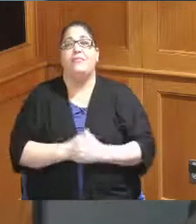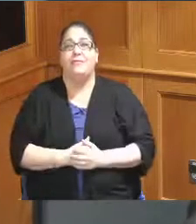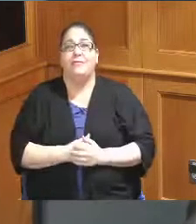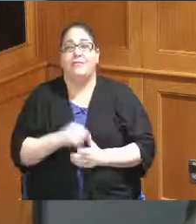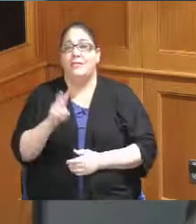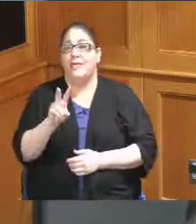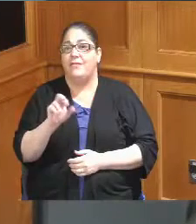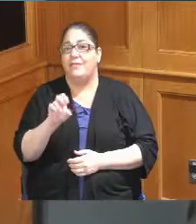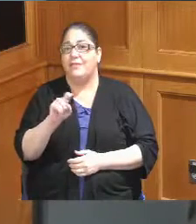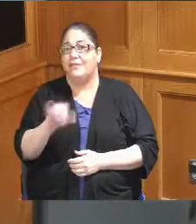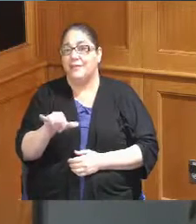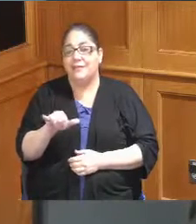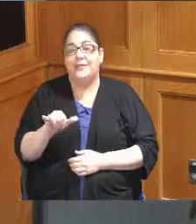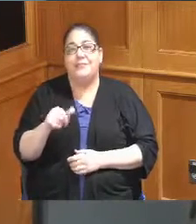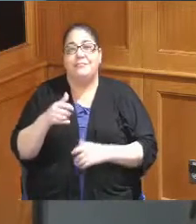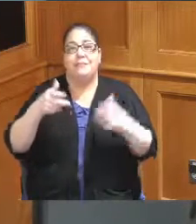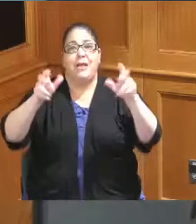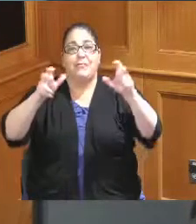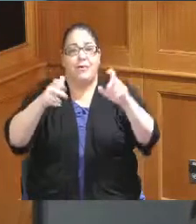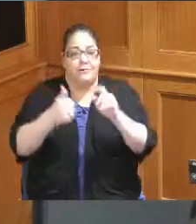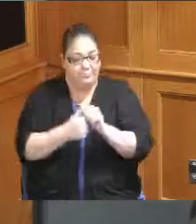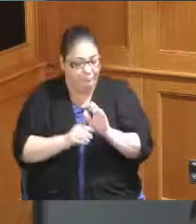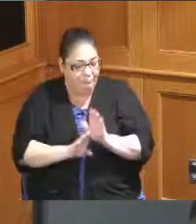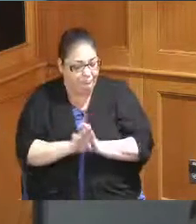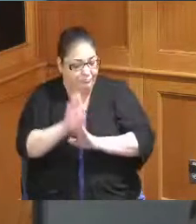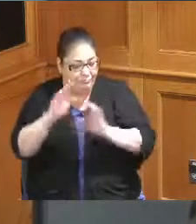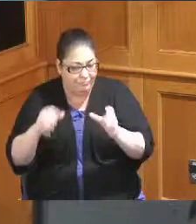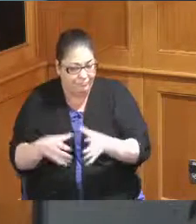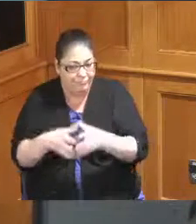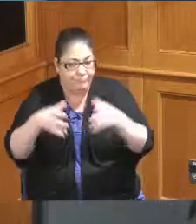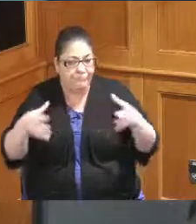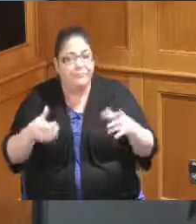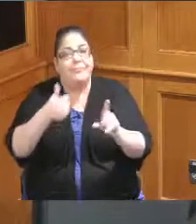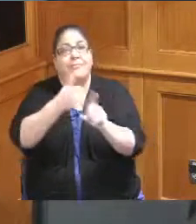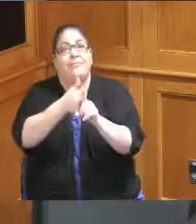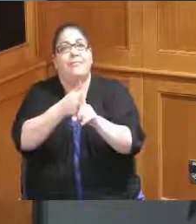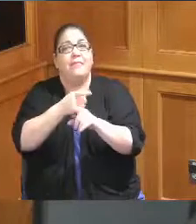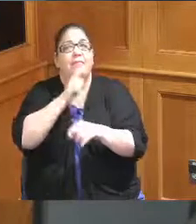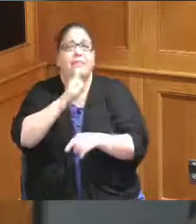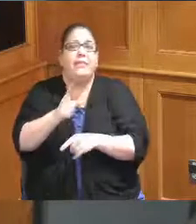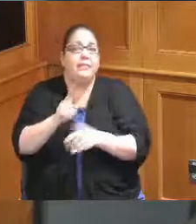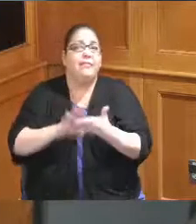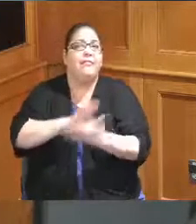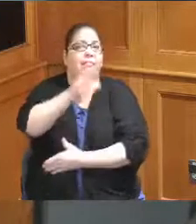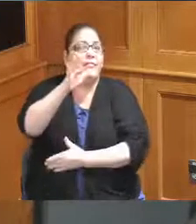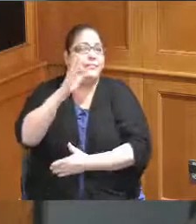where she developed players who have gone on to have thriving Collegiate basketball careers